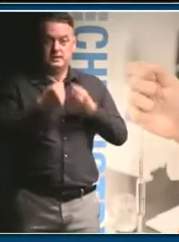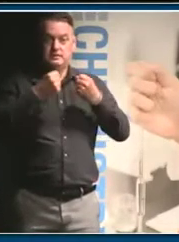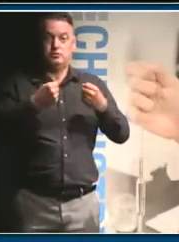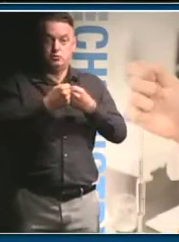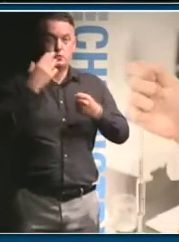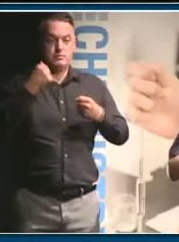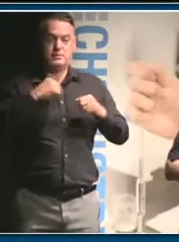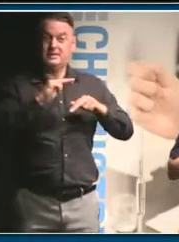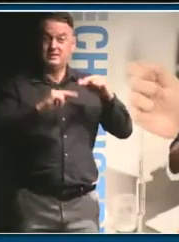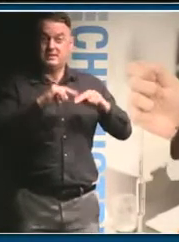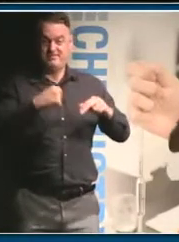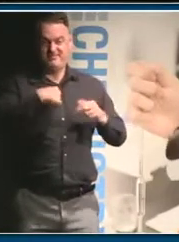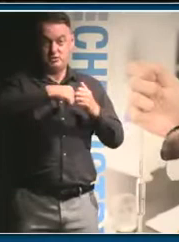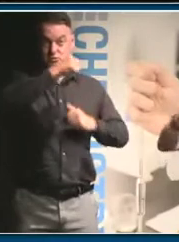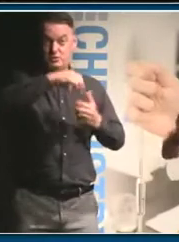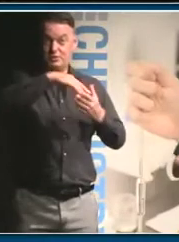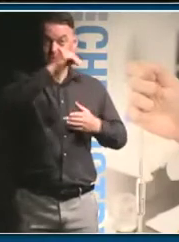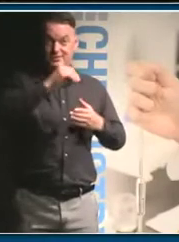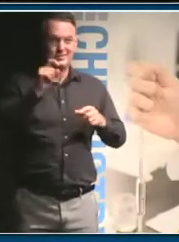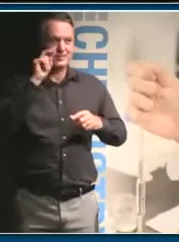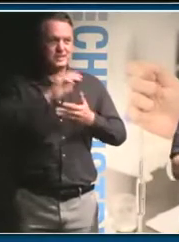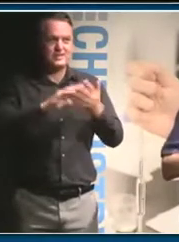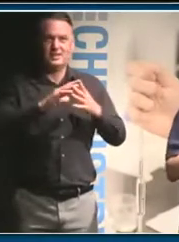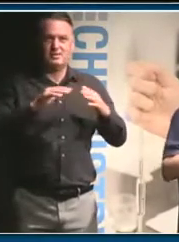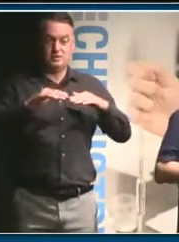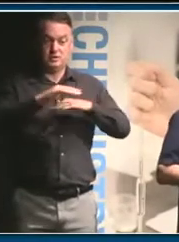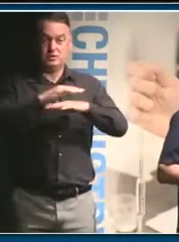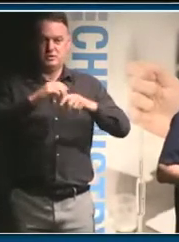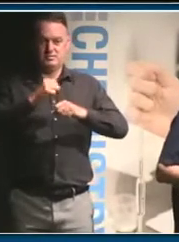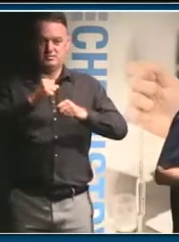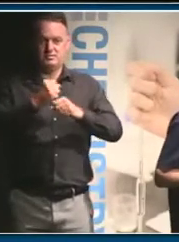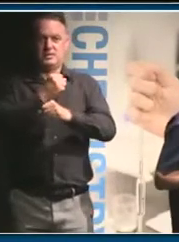student. So strange way of society has a way of chemistry becoming very important.